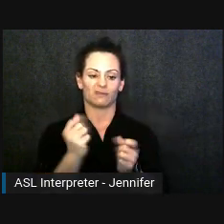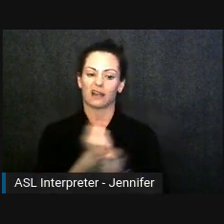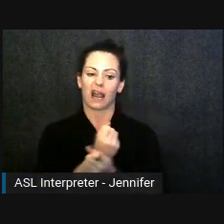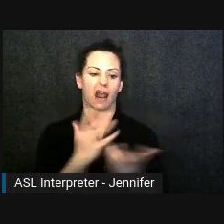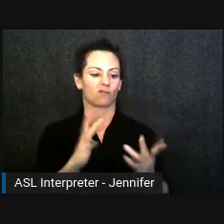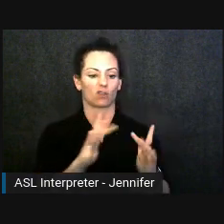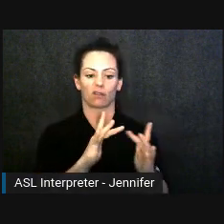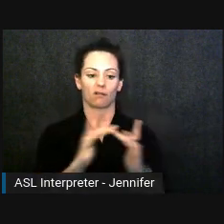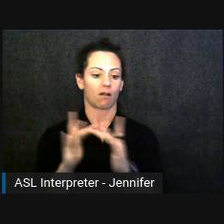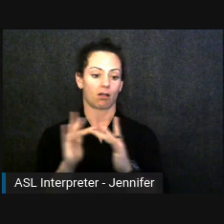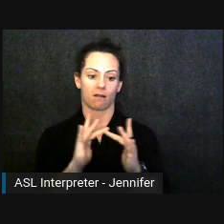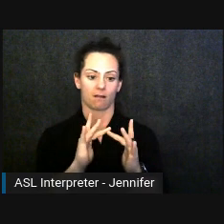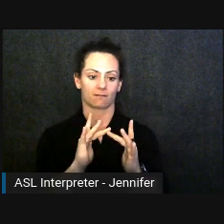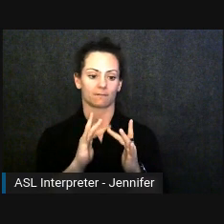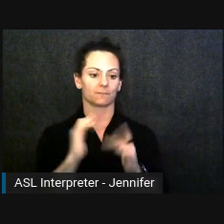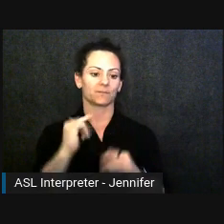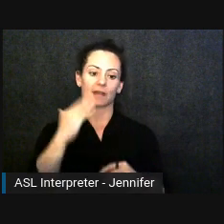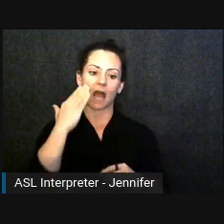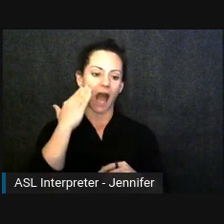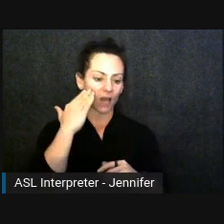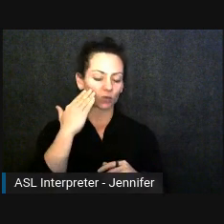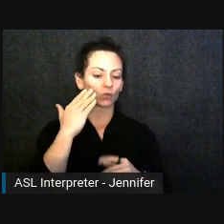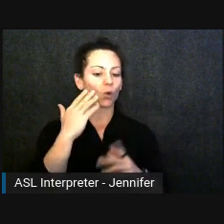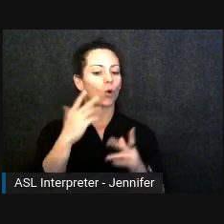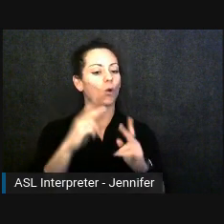I know it's probably pretty self-explanatory and obvious,